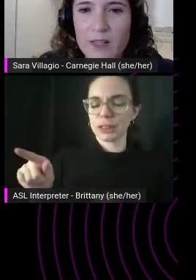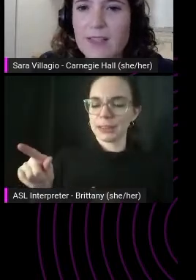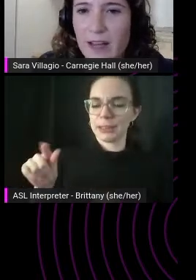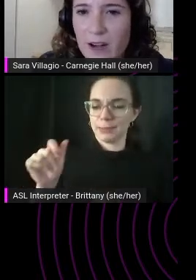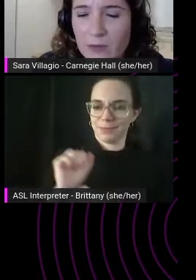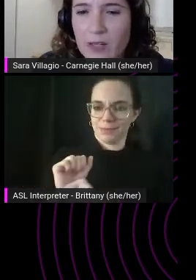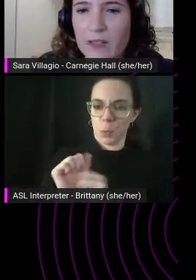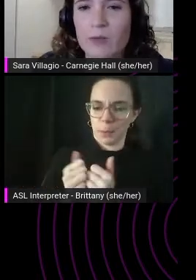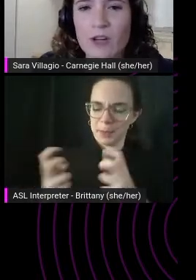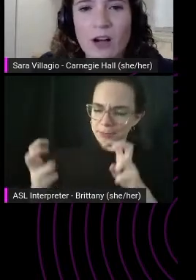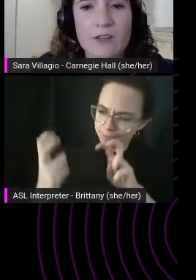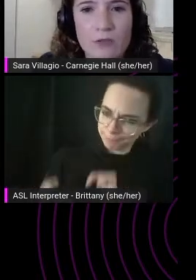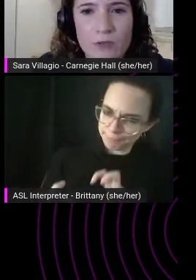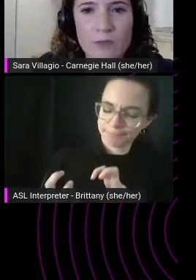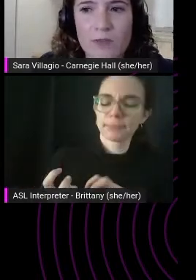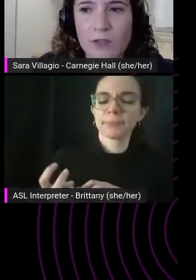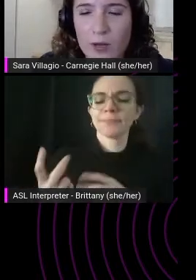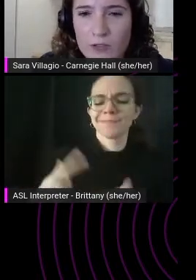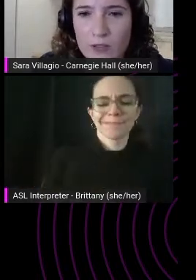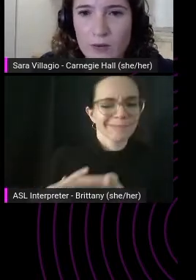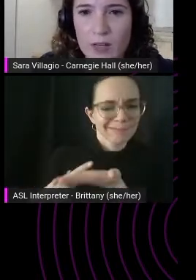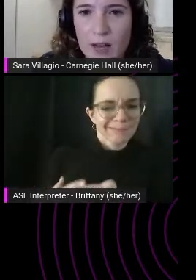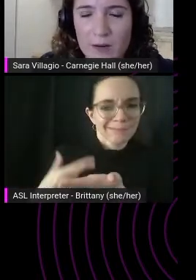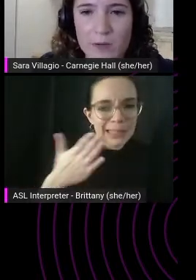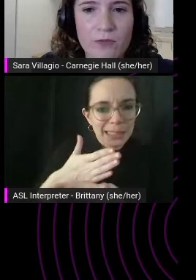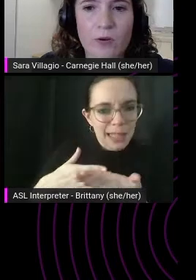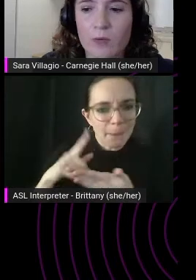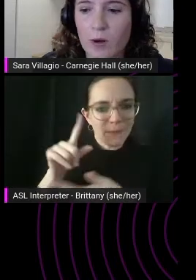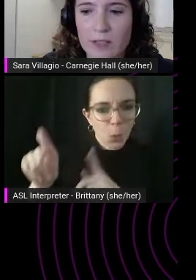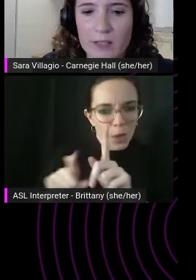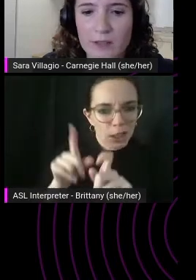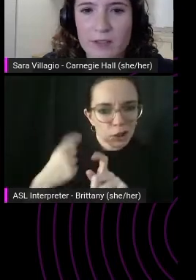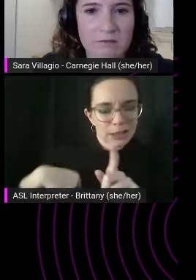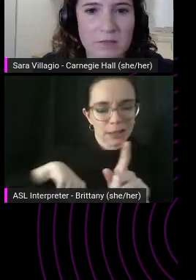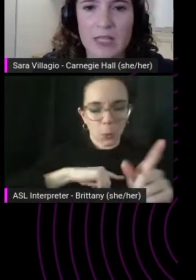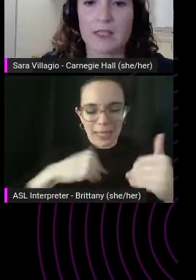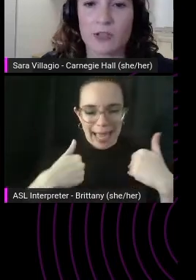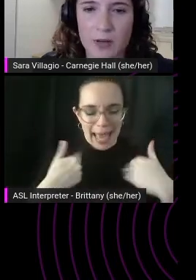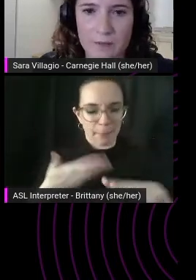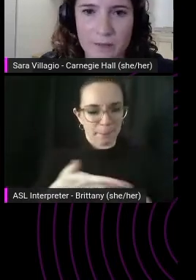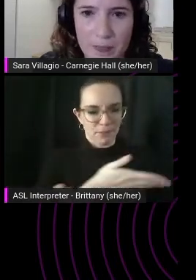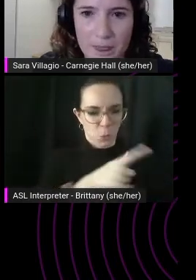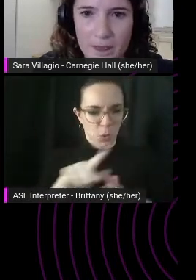We sat down and we talked through some of the questions that we had before we wanted to even dig into it.